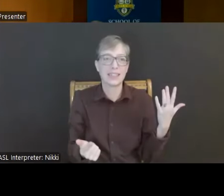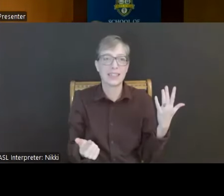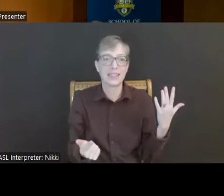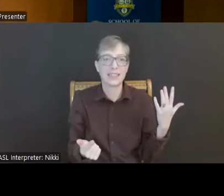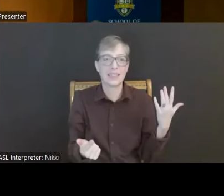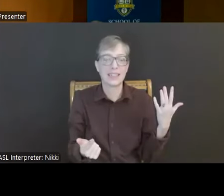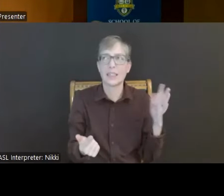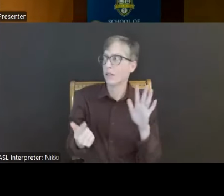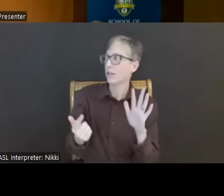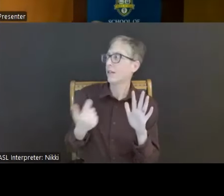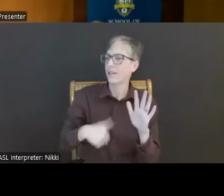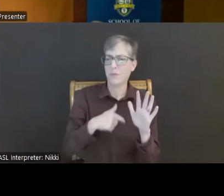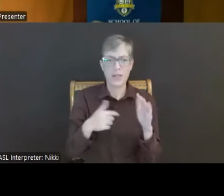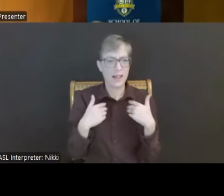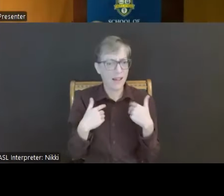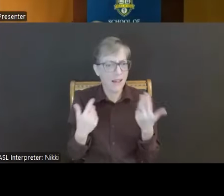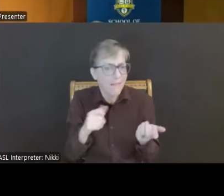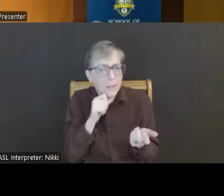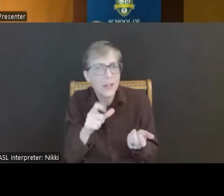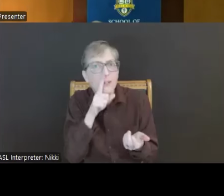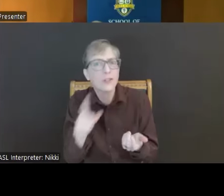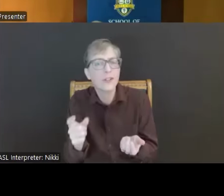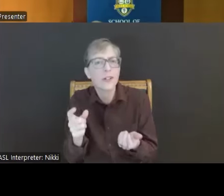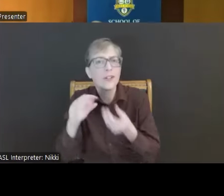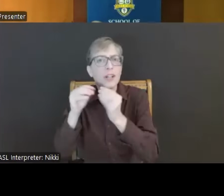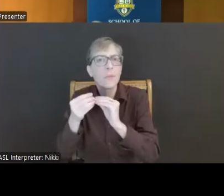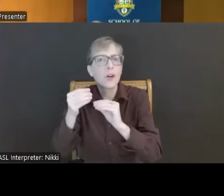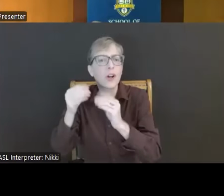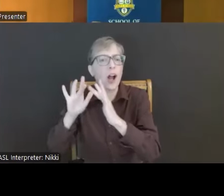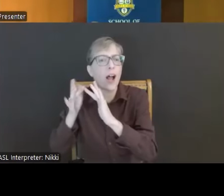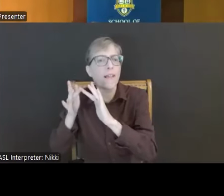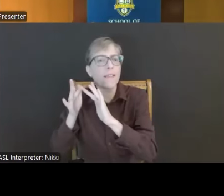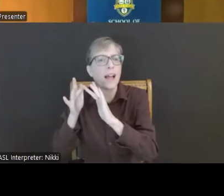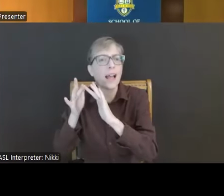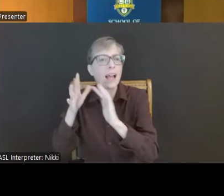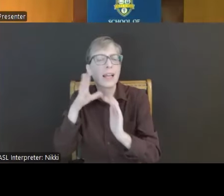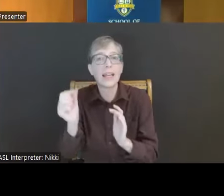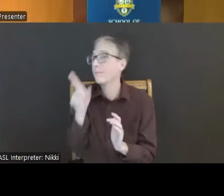how many folks are online and the panels asked me not to tell them how many folks are online so